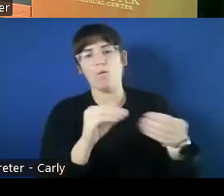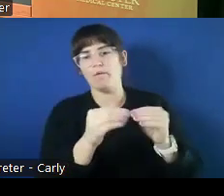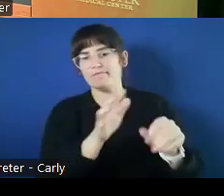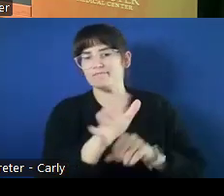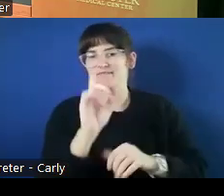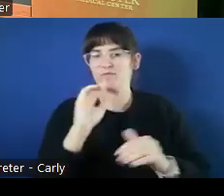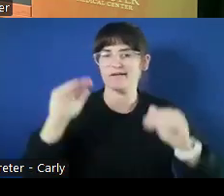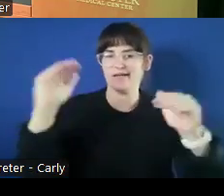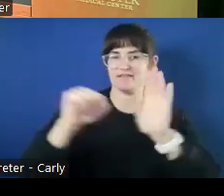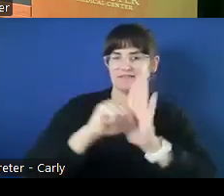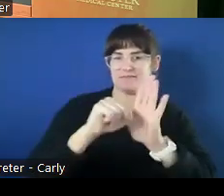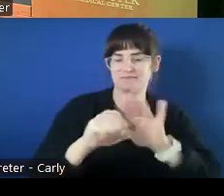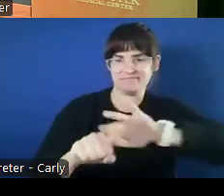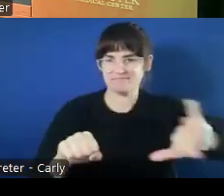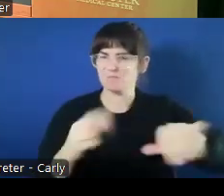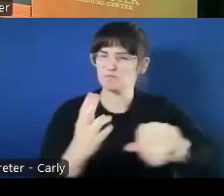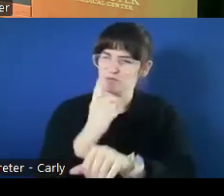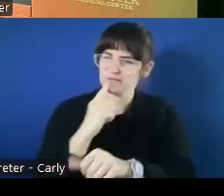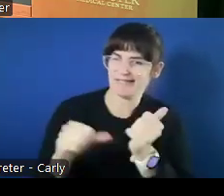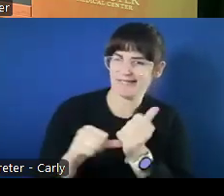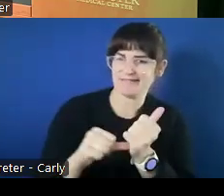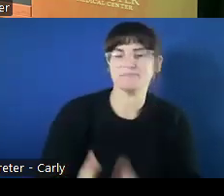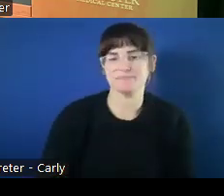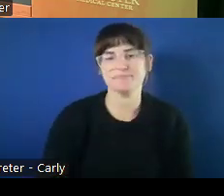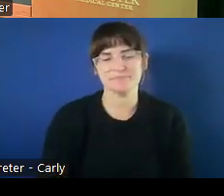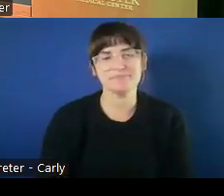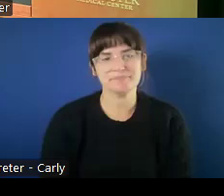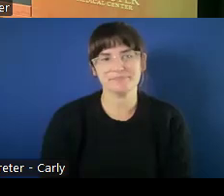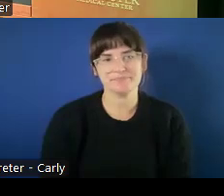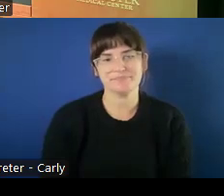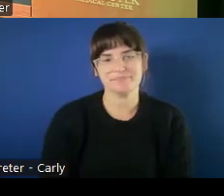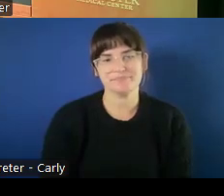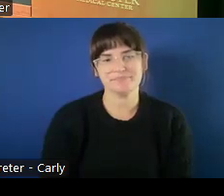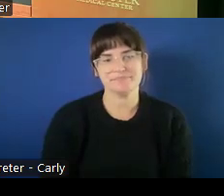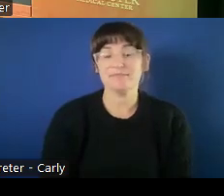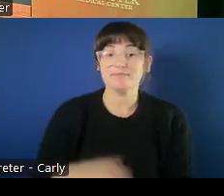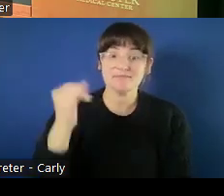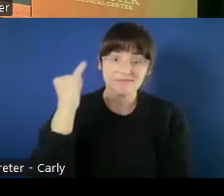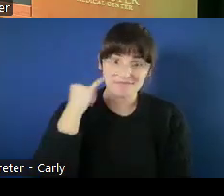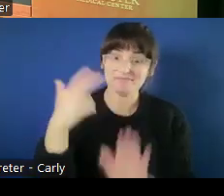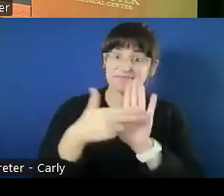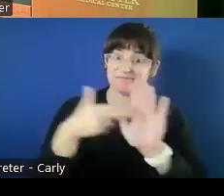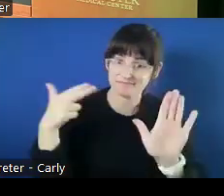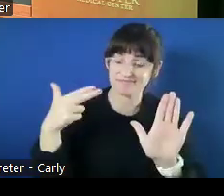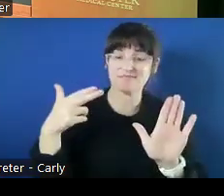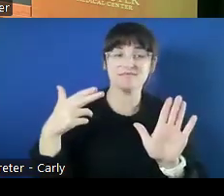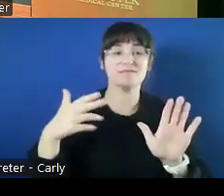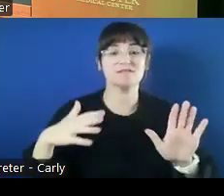symptoms so if you actually make the diagnosis of depression or an anxiety disorder there